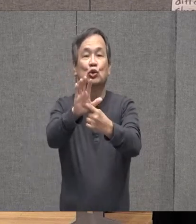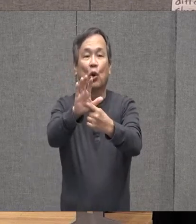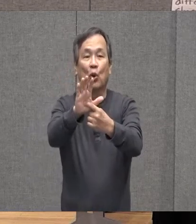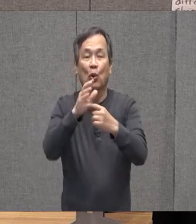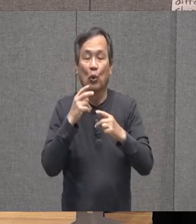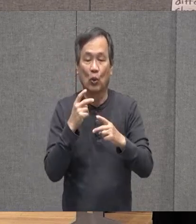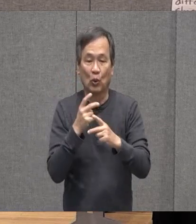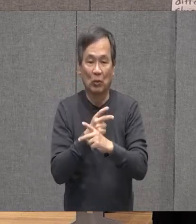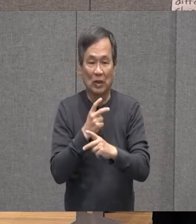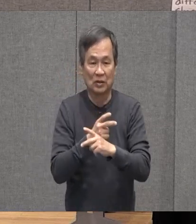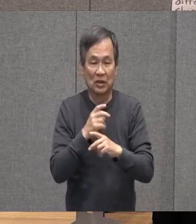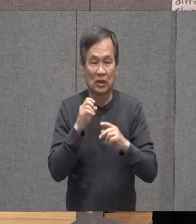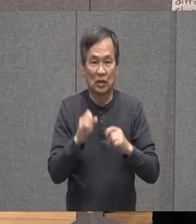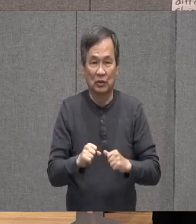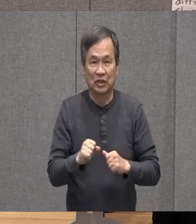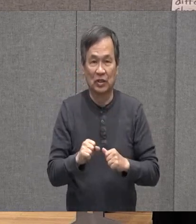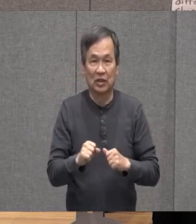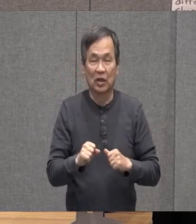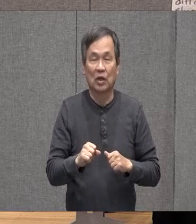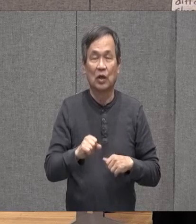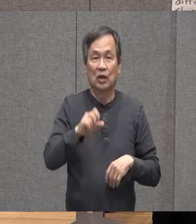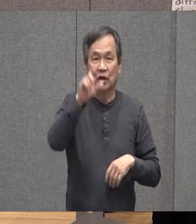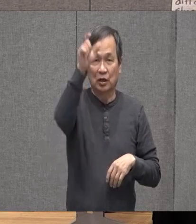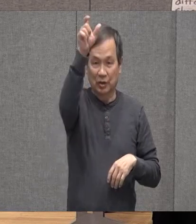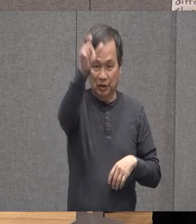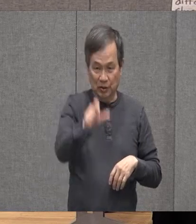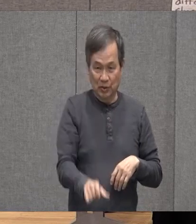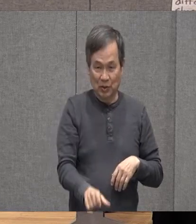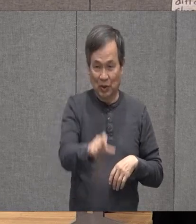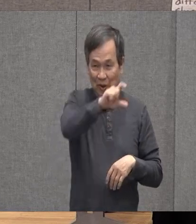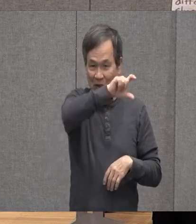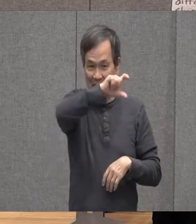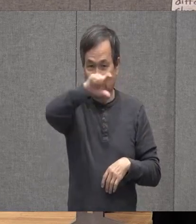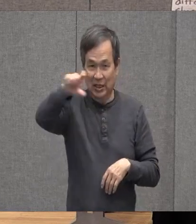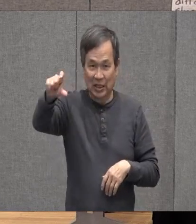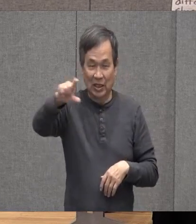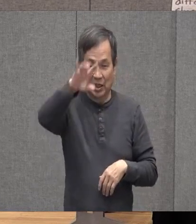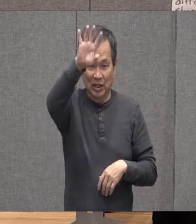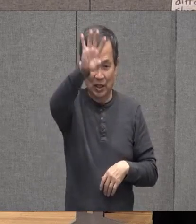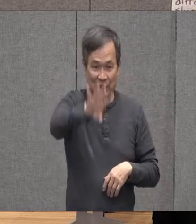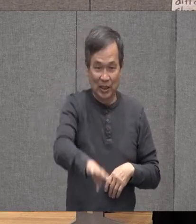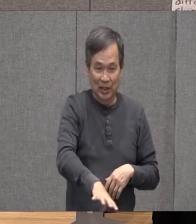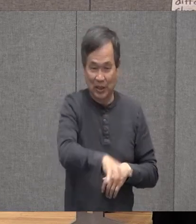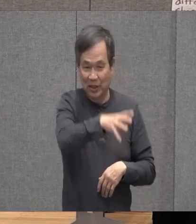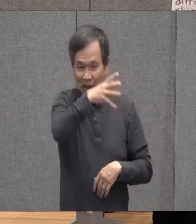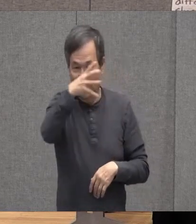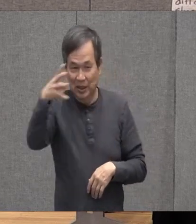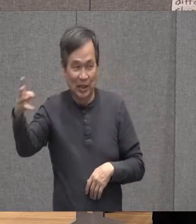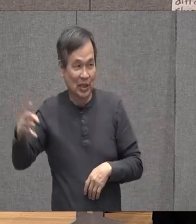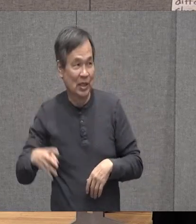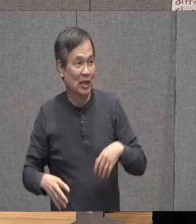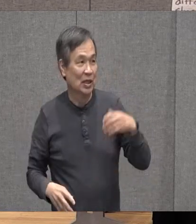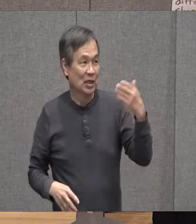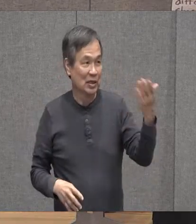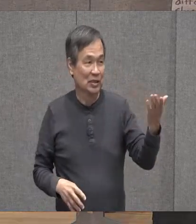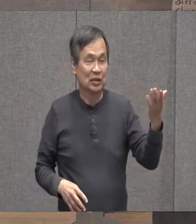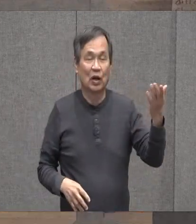where we put the items in rows and columns. And so in the rows, that would tell us one of the factors